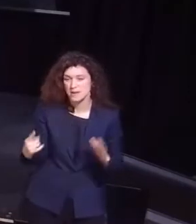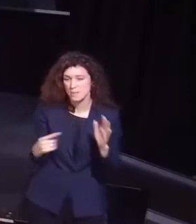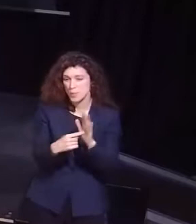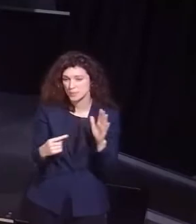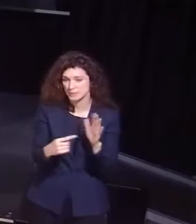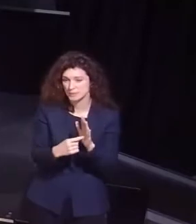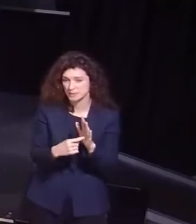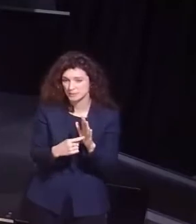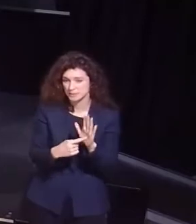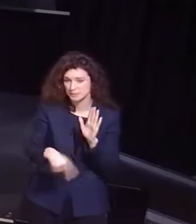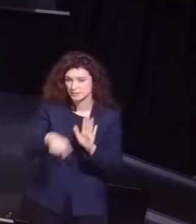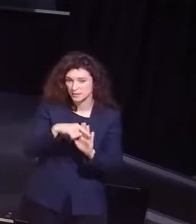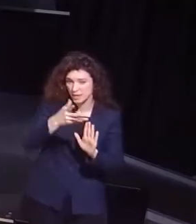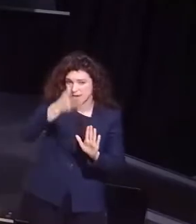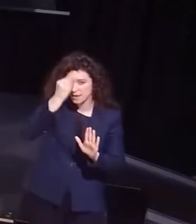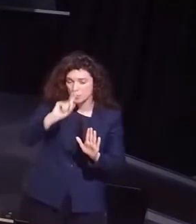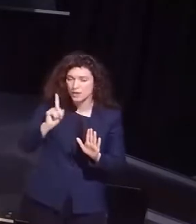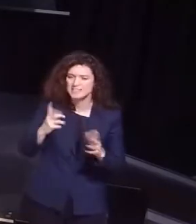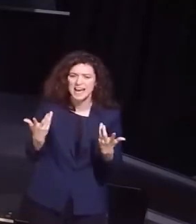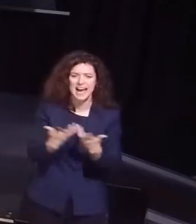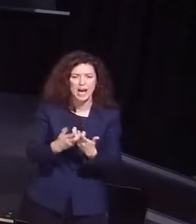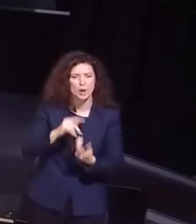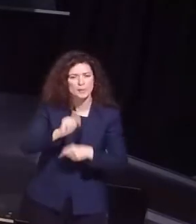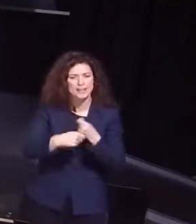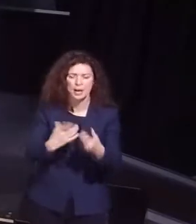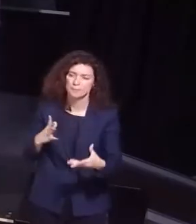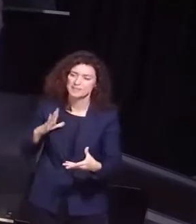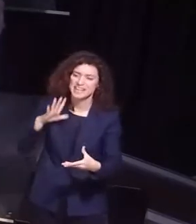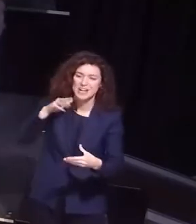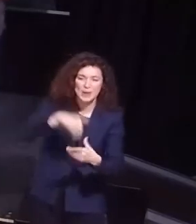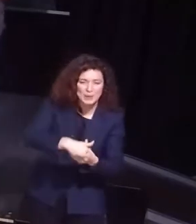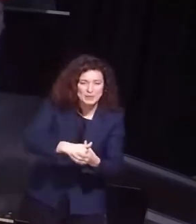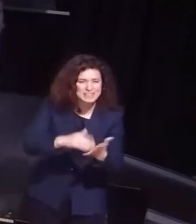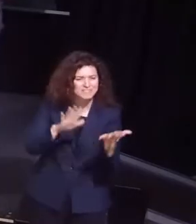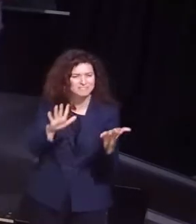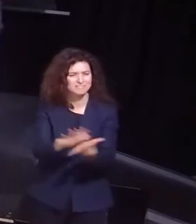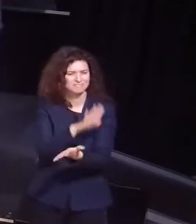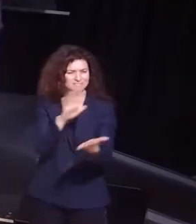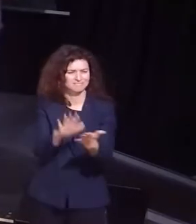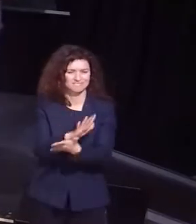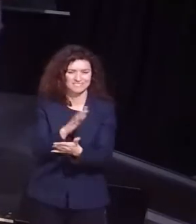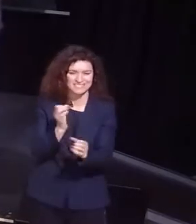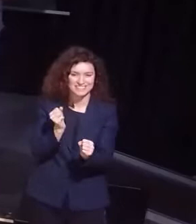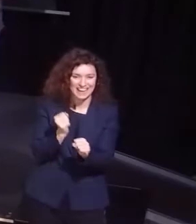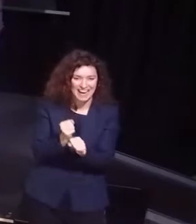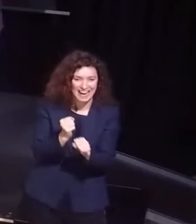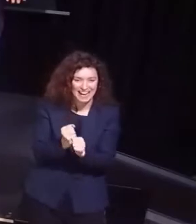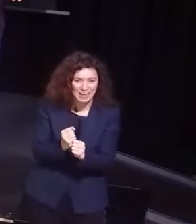to make an inclusive, delightfully accessible game. There was actually a point